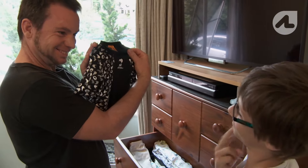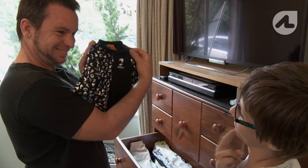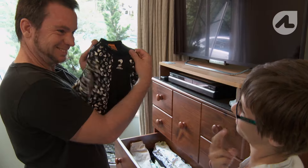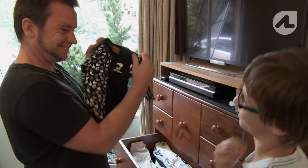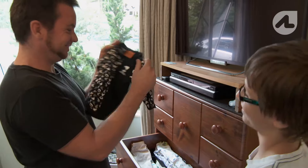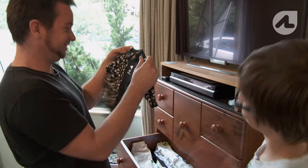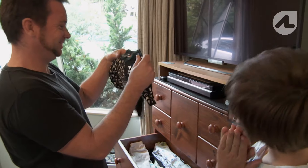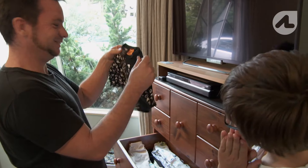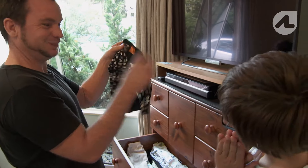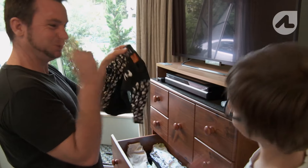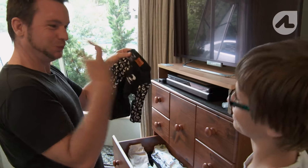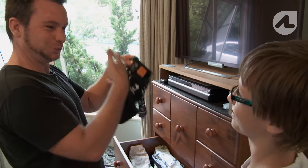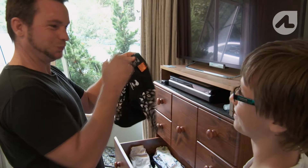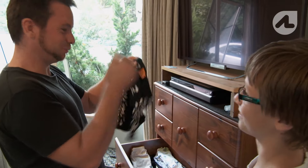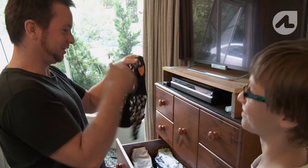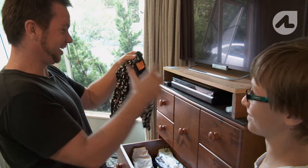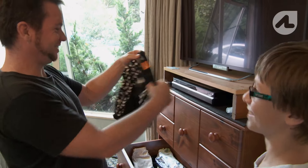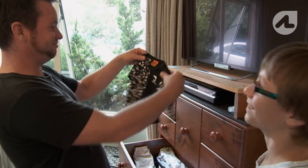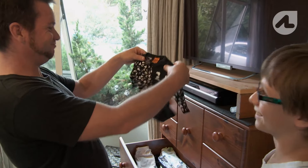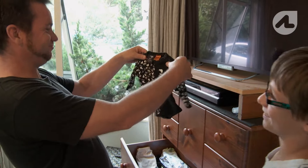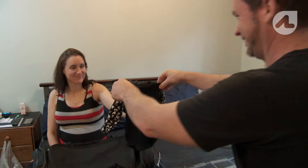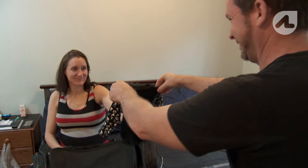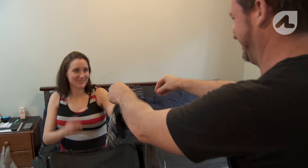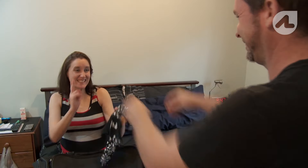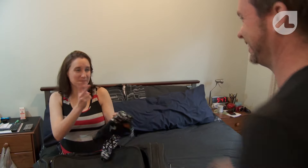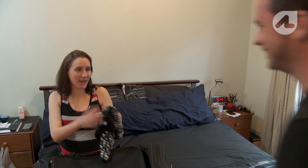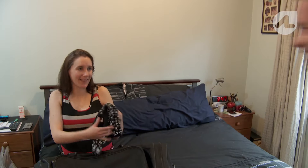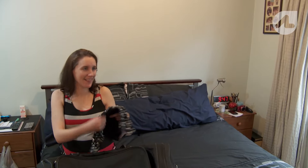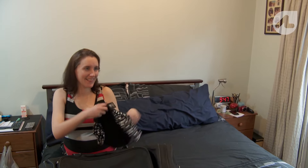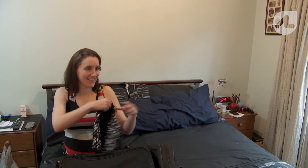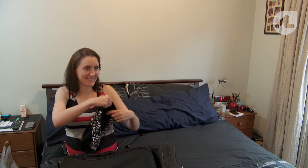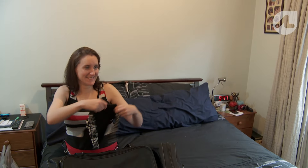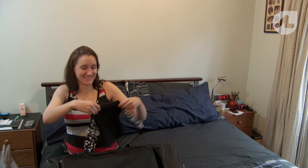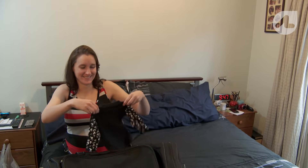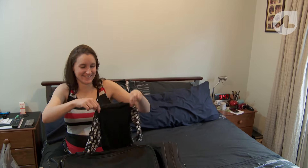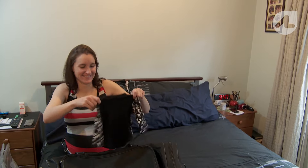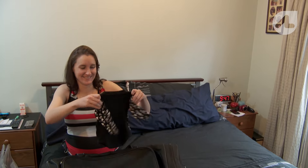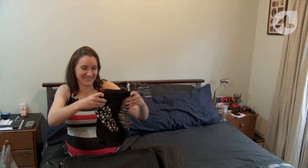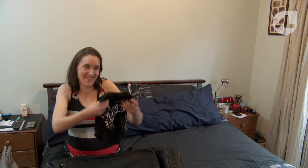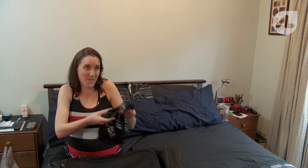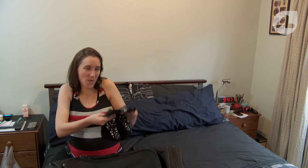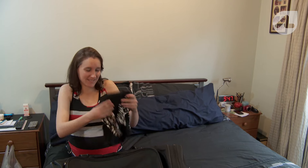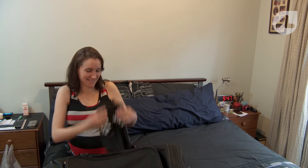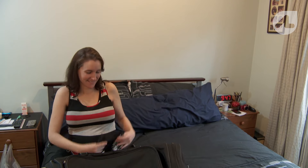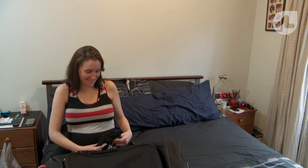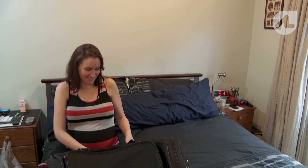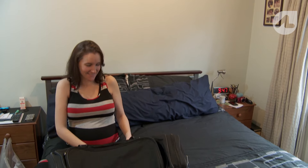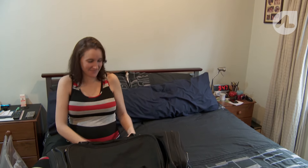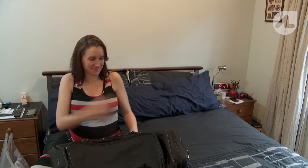It's cute, he'll go to sleep in that. Yeah it will suit your brother. Typical, of course.